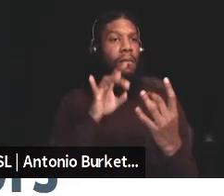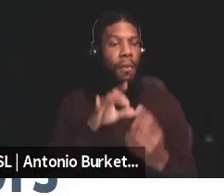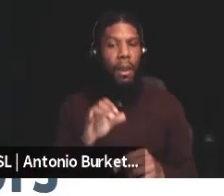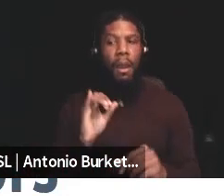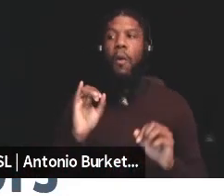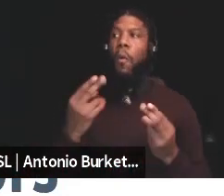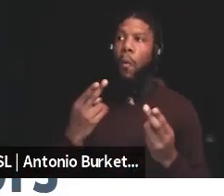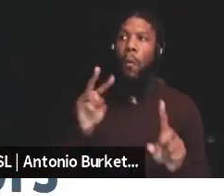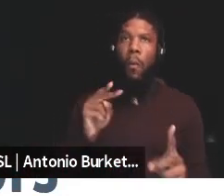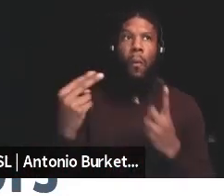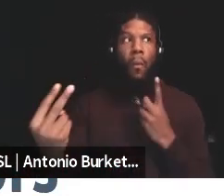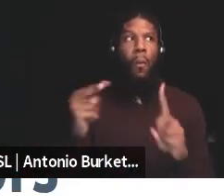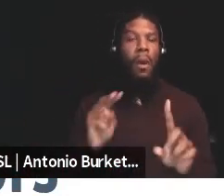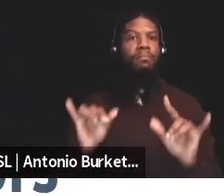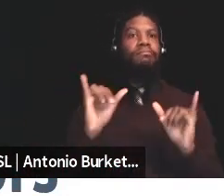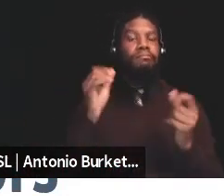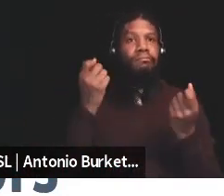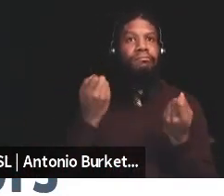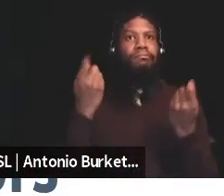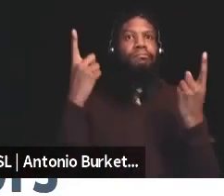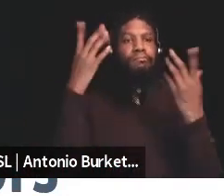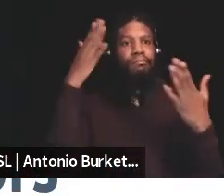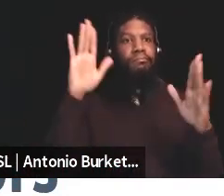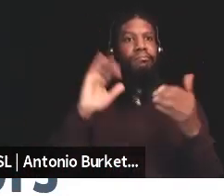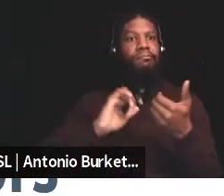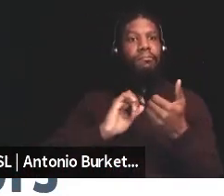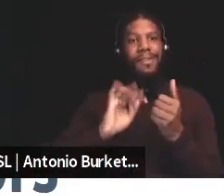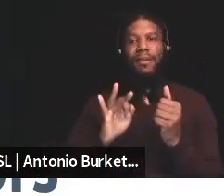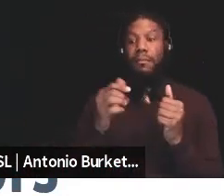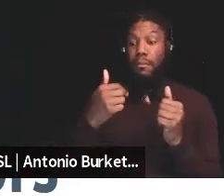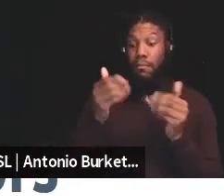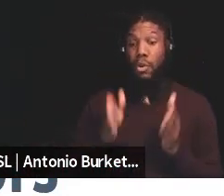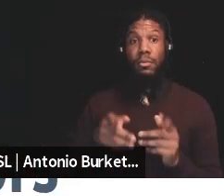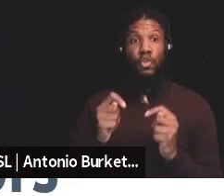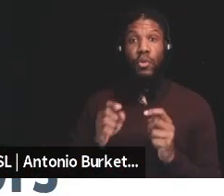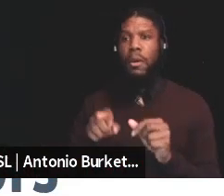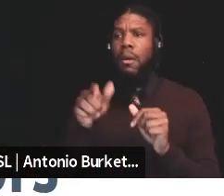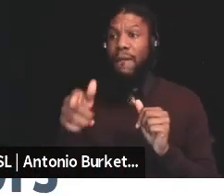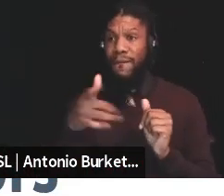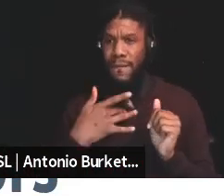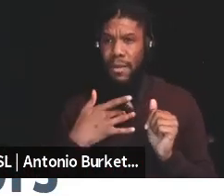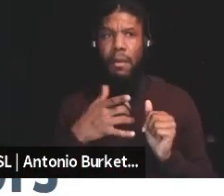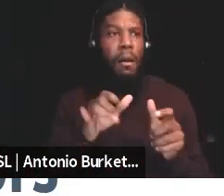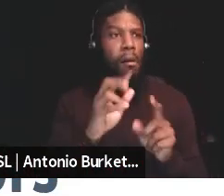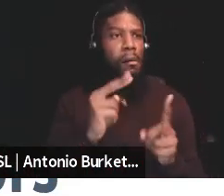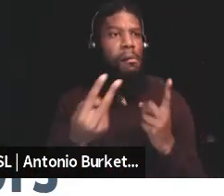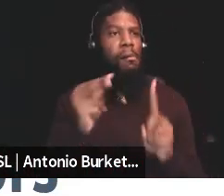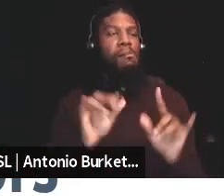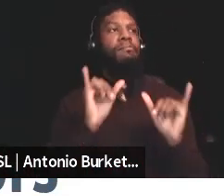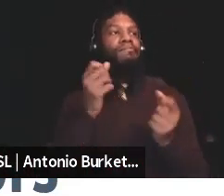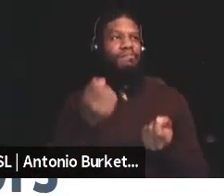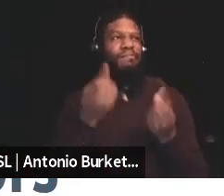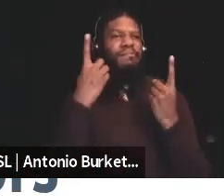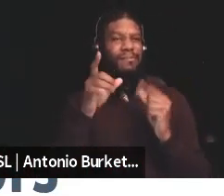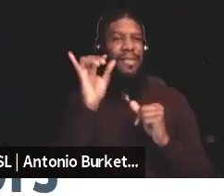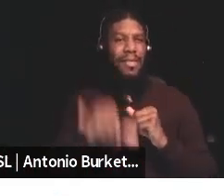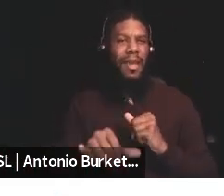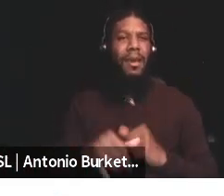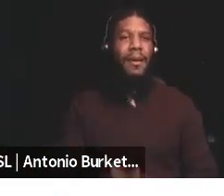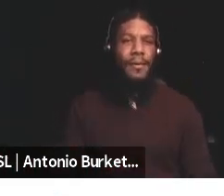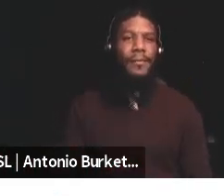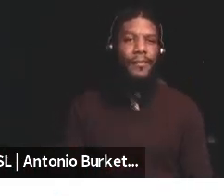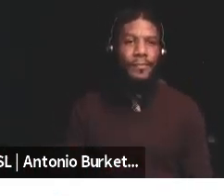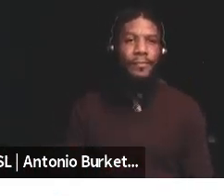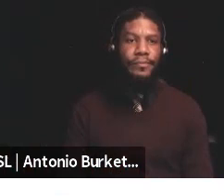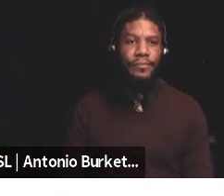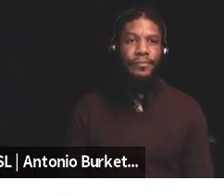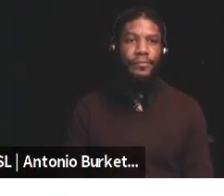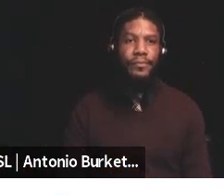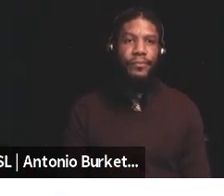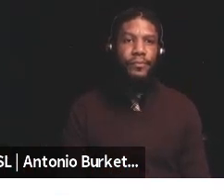a little bit better kind of how someone they are tutoring might feel when they get that feedback.